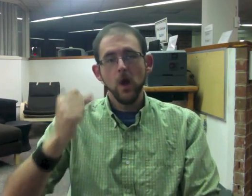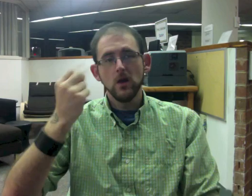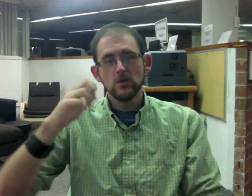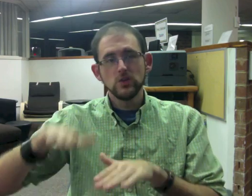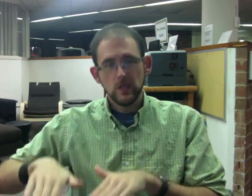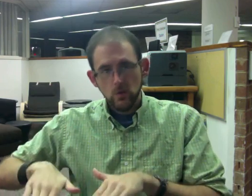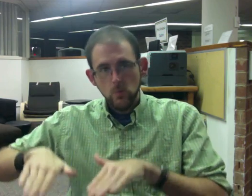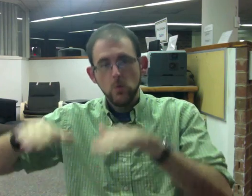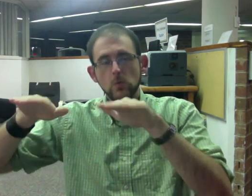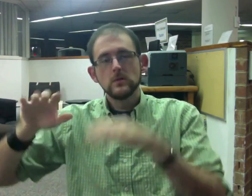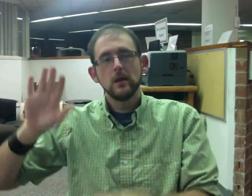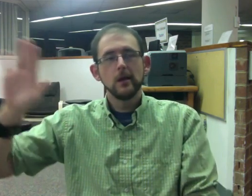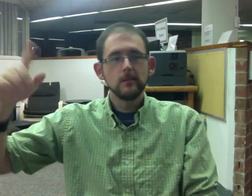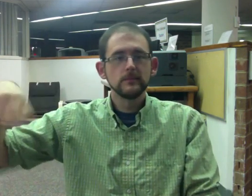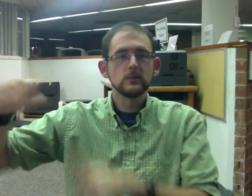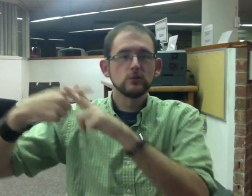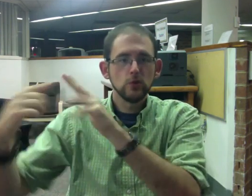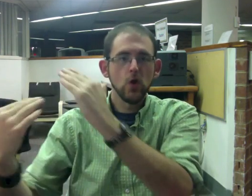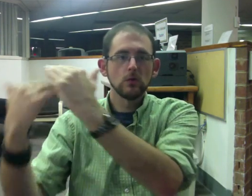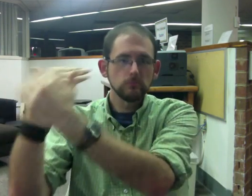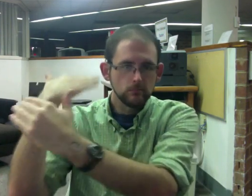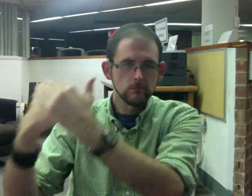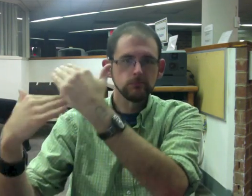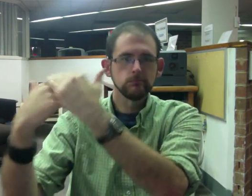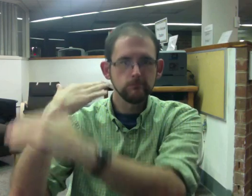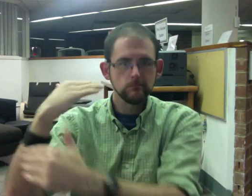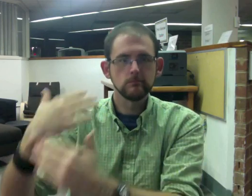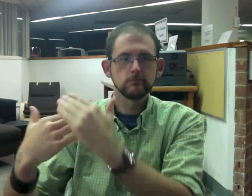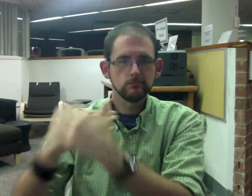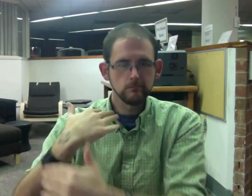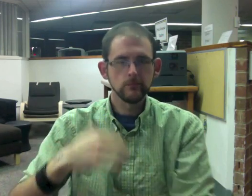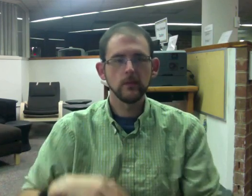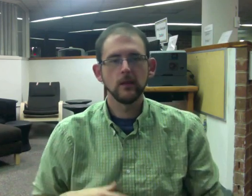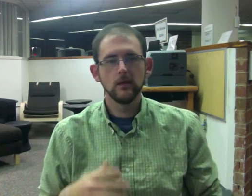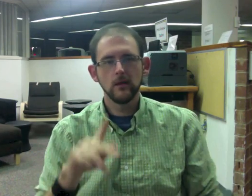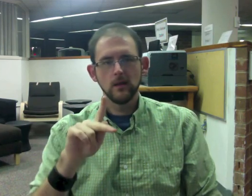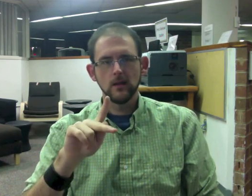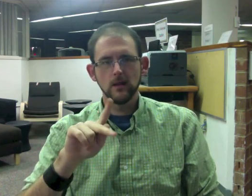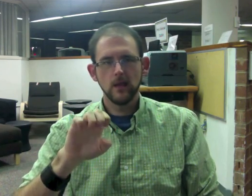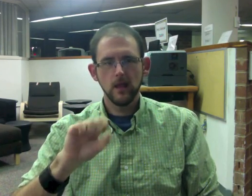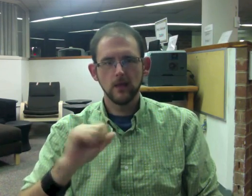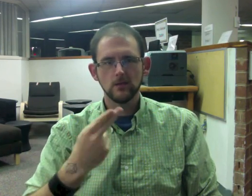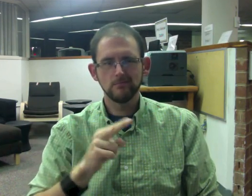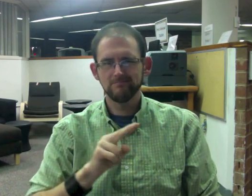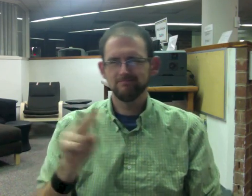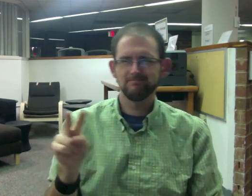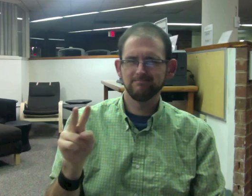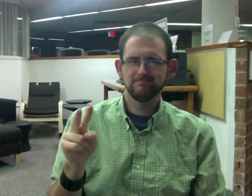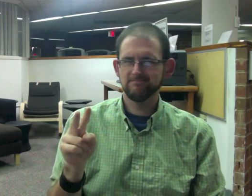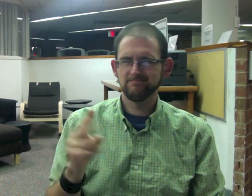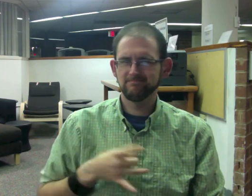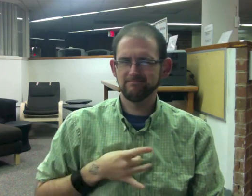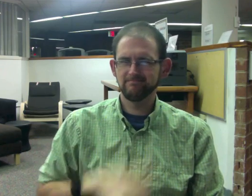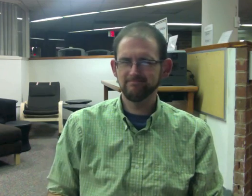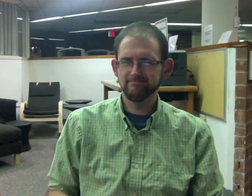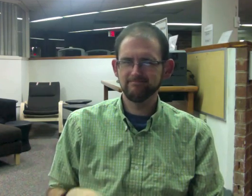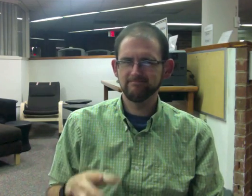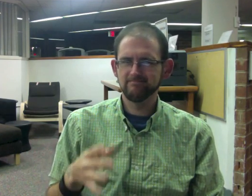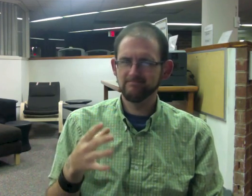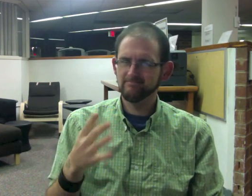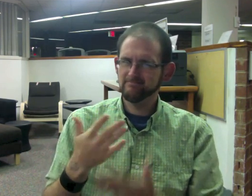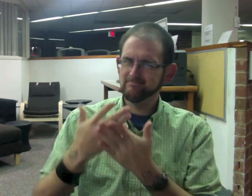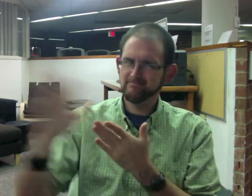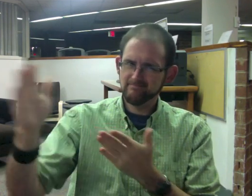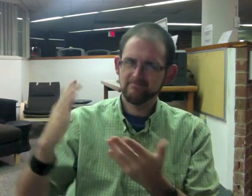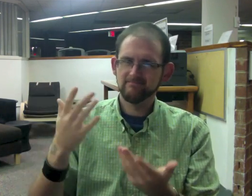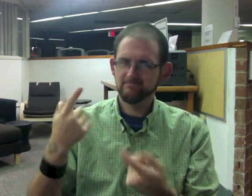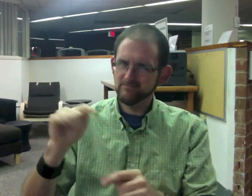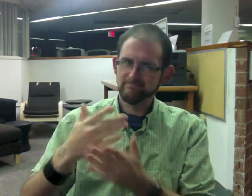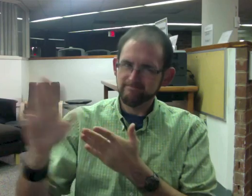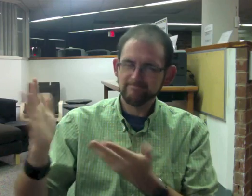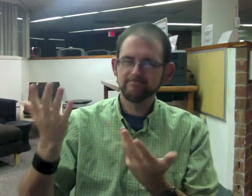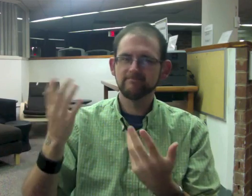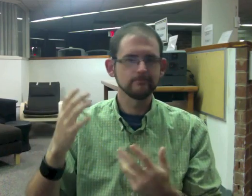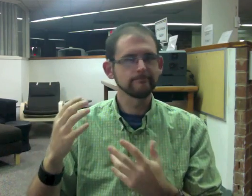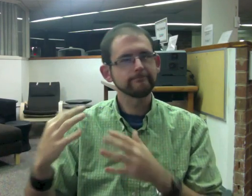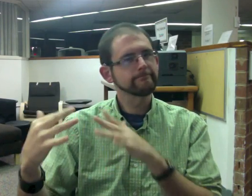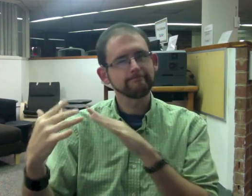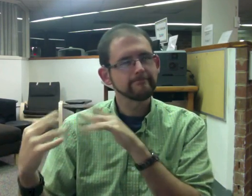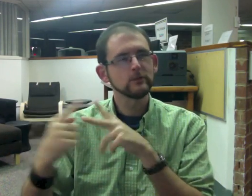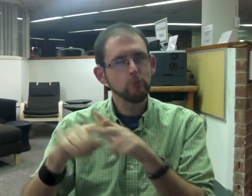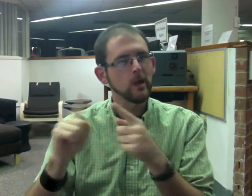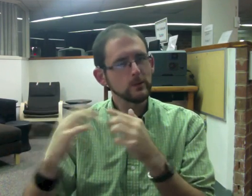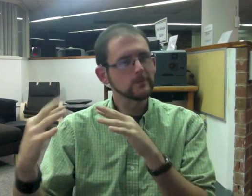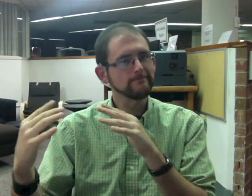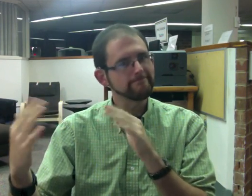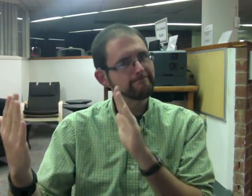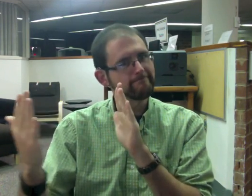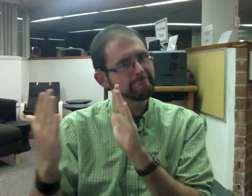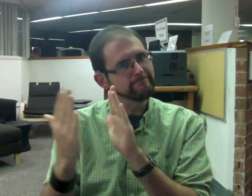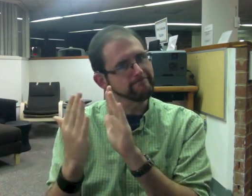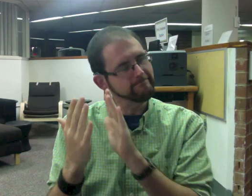As she grows up, those people start undertaking incursions into the Valley of the Kesh, which they don't take very well and actively resist.